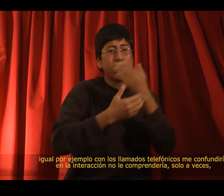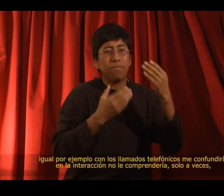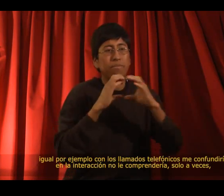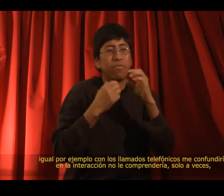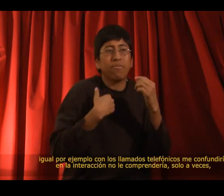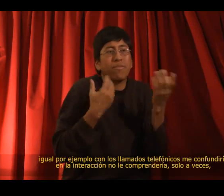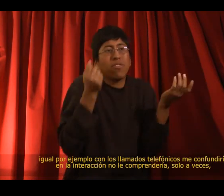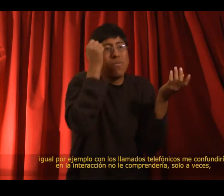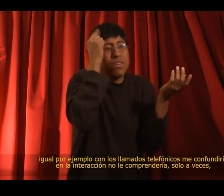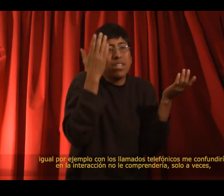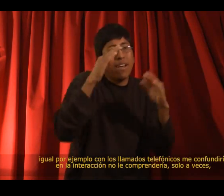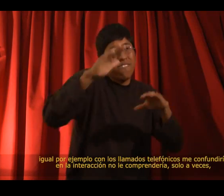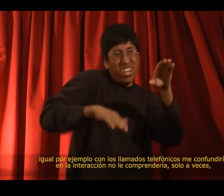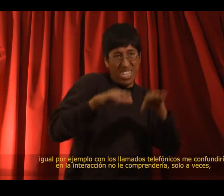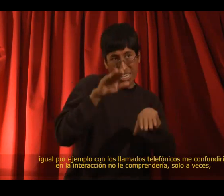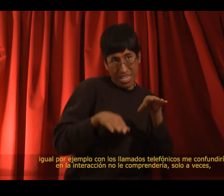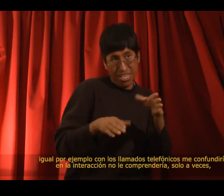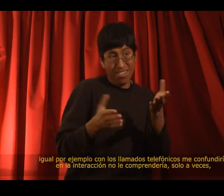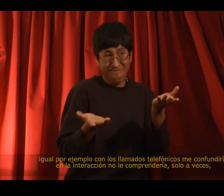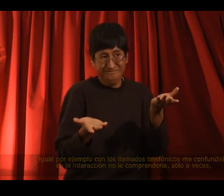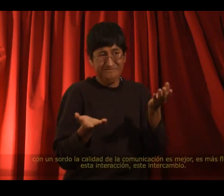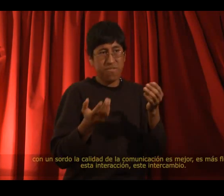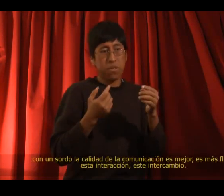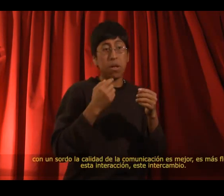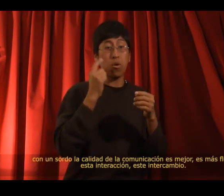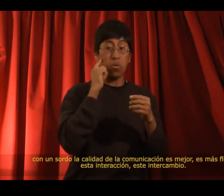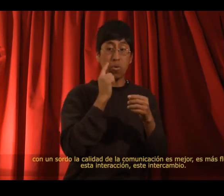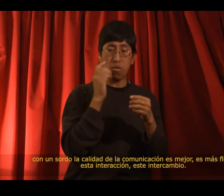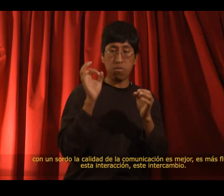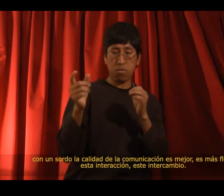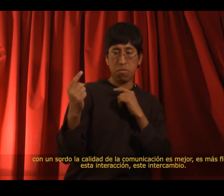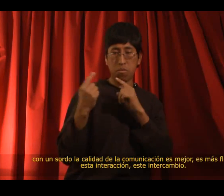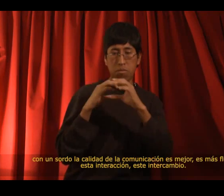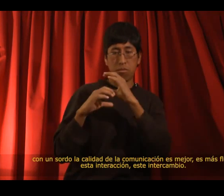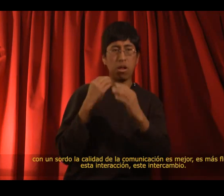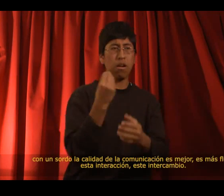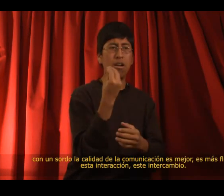Communicating with a hearing woman would be as impossible for me as talking on the telephone.